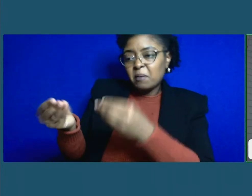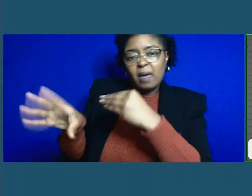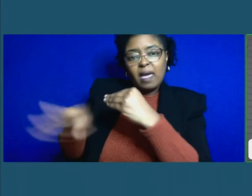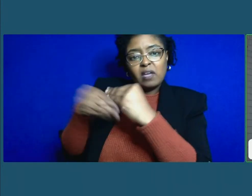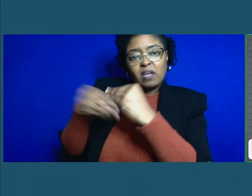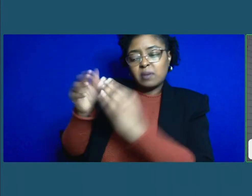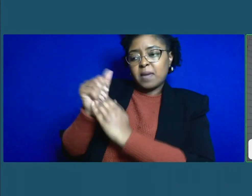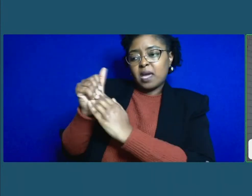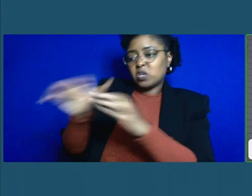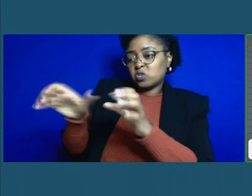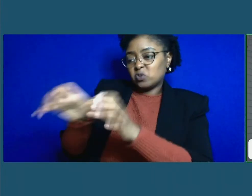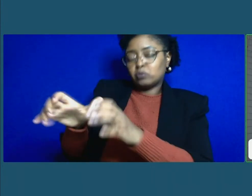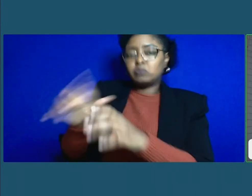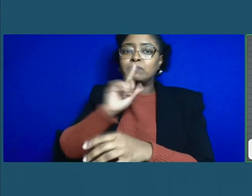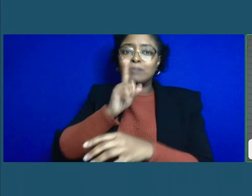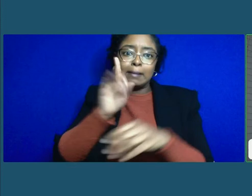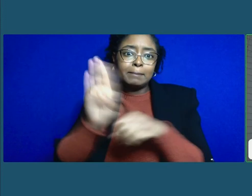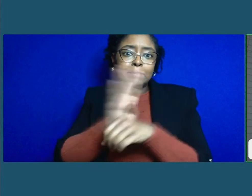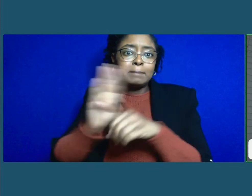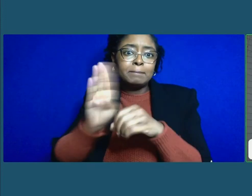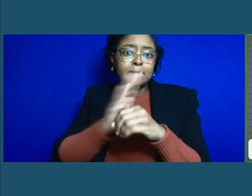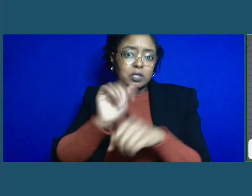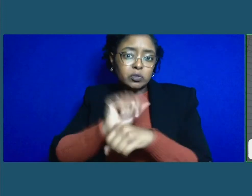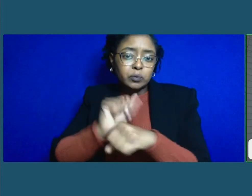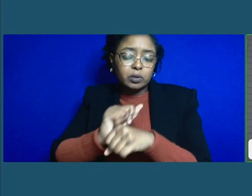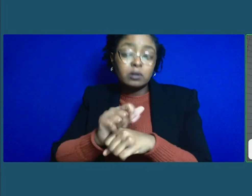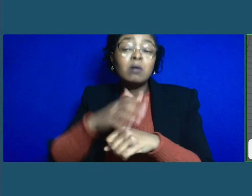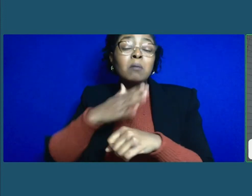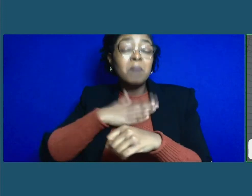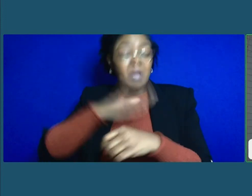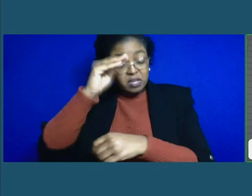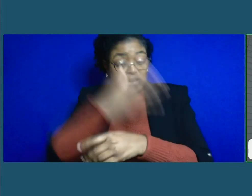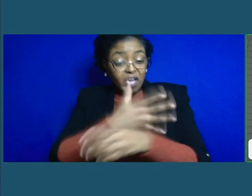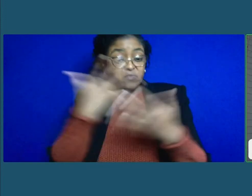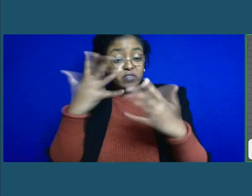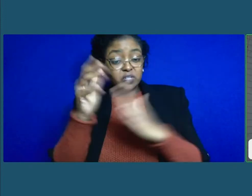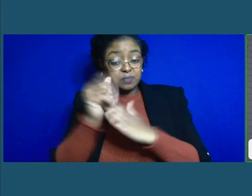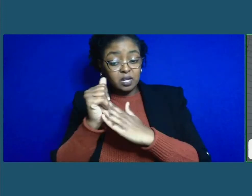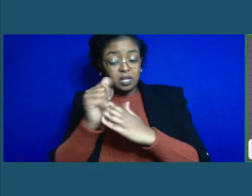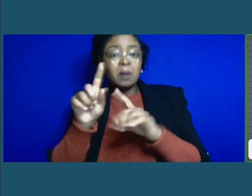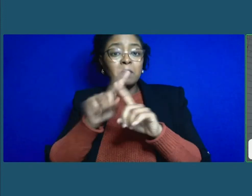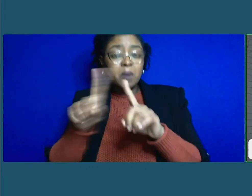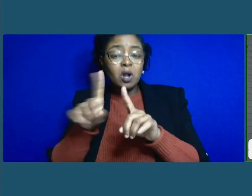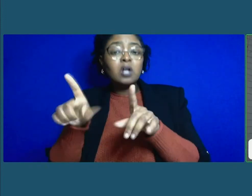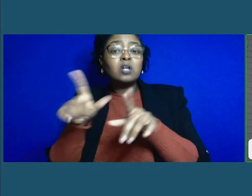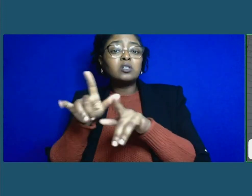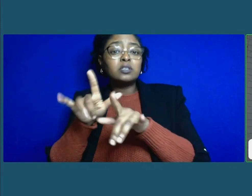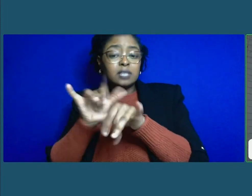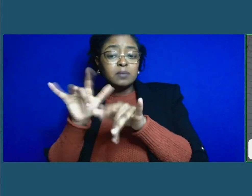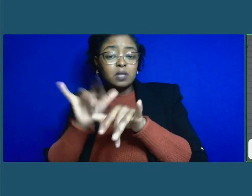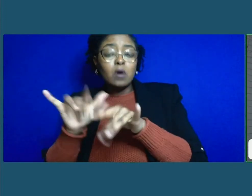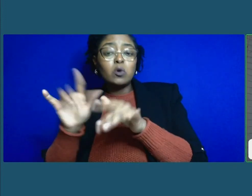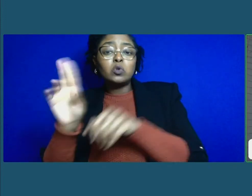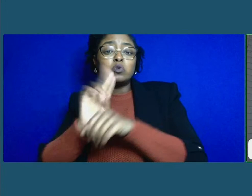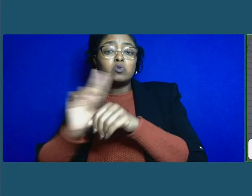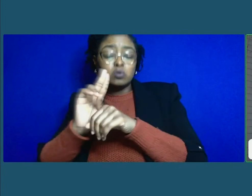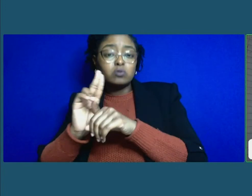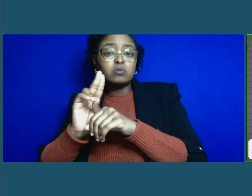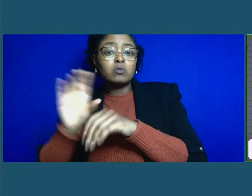package to do. Basically busywork. My son completed the